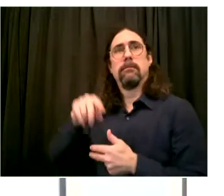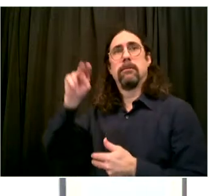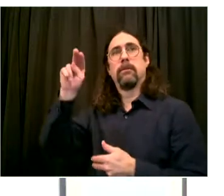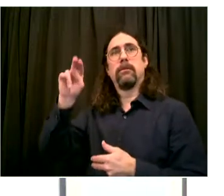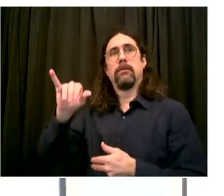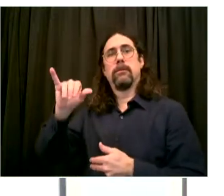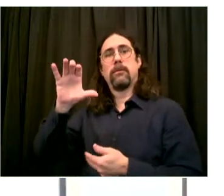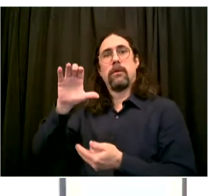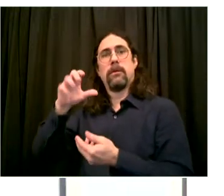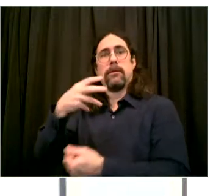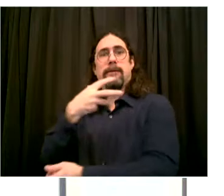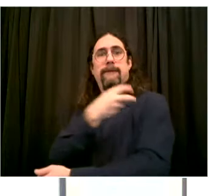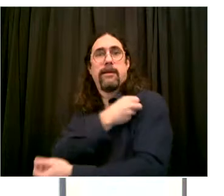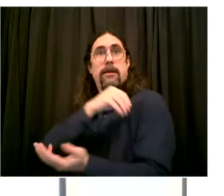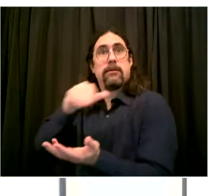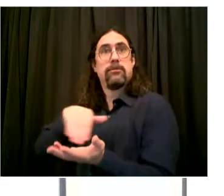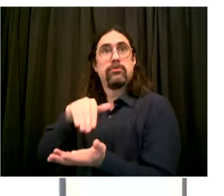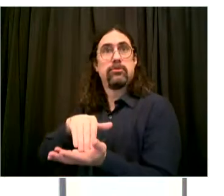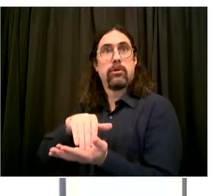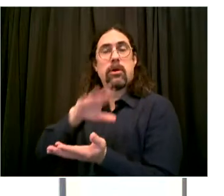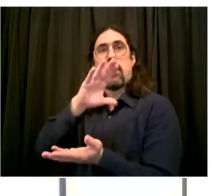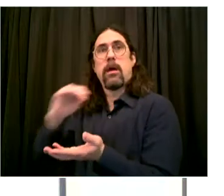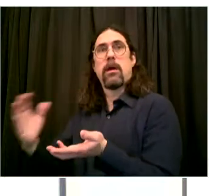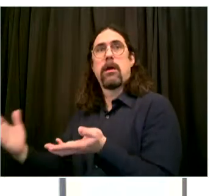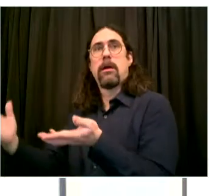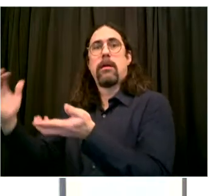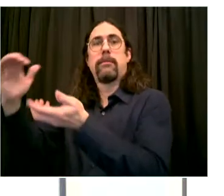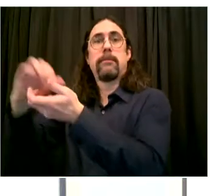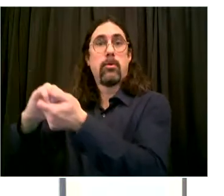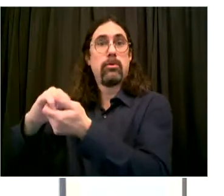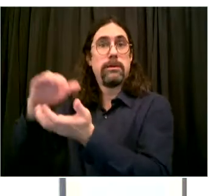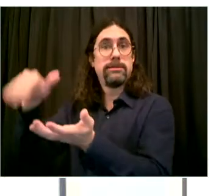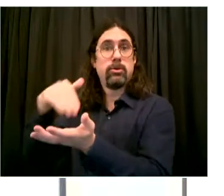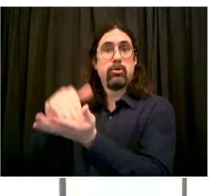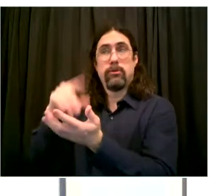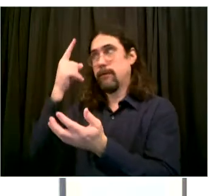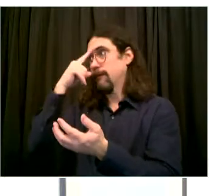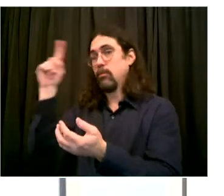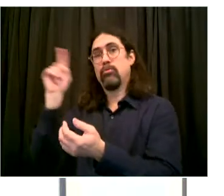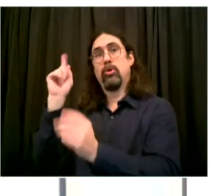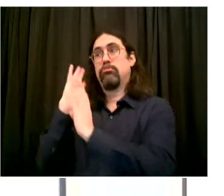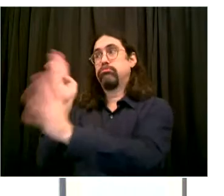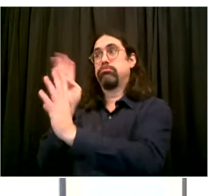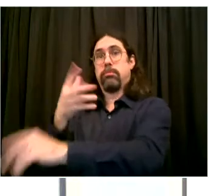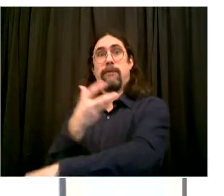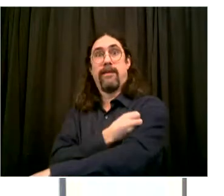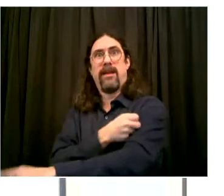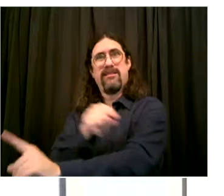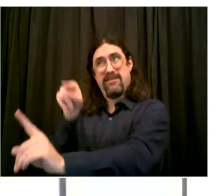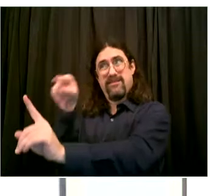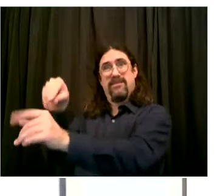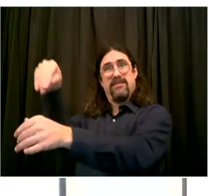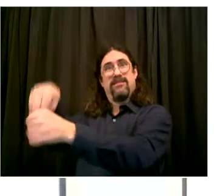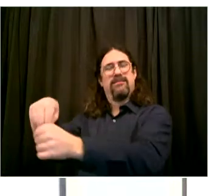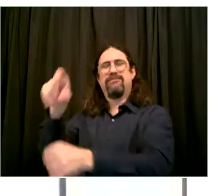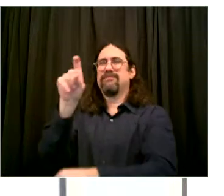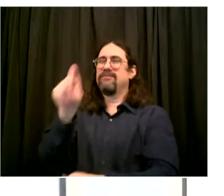PARTICULARLY CITY SITES BUT ALSO WORKING WITH OTHER